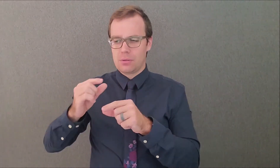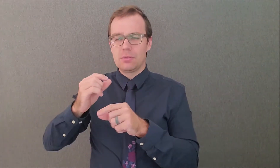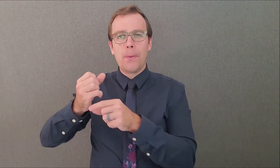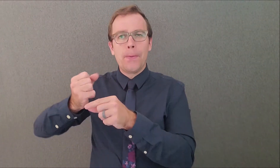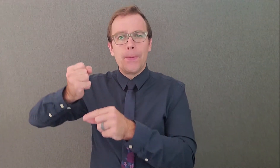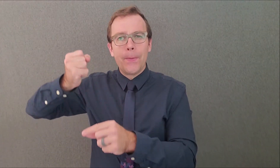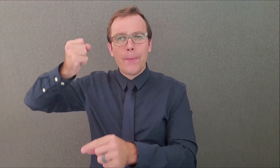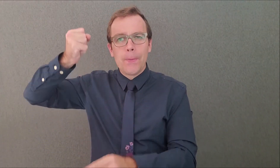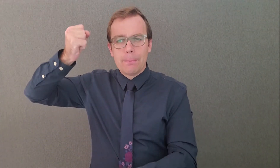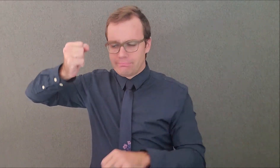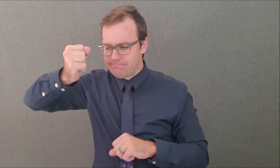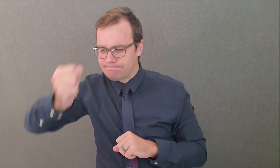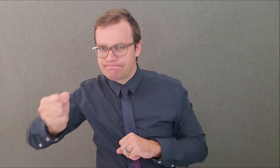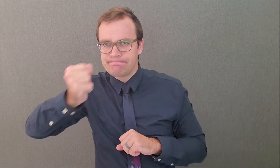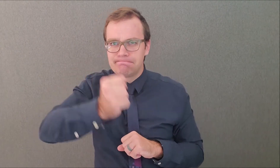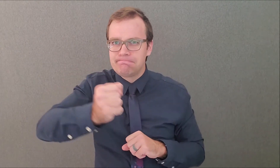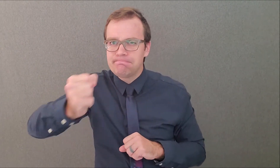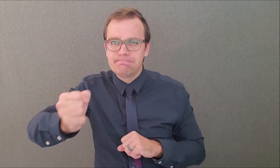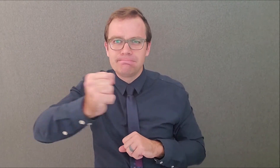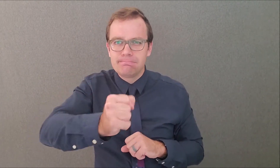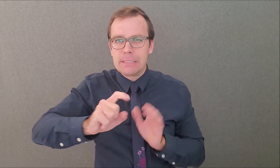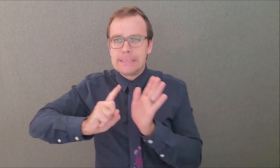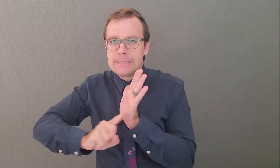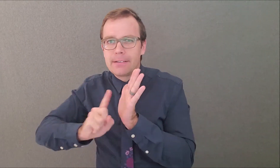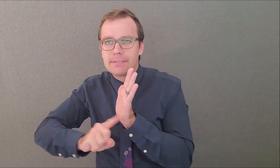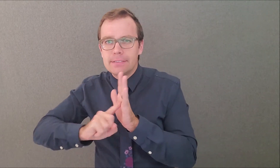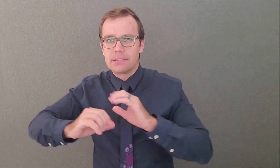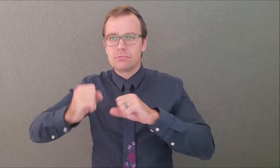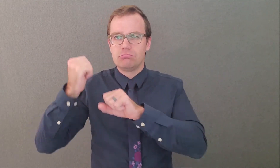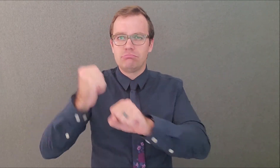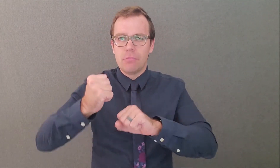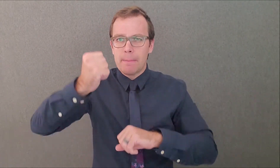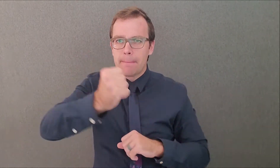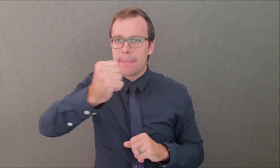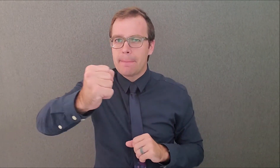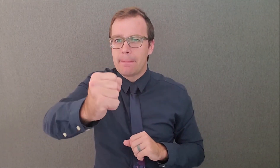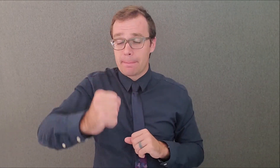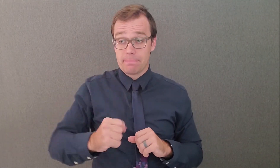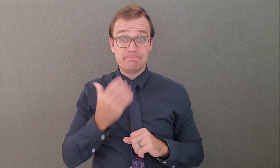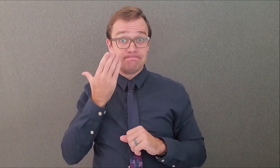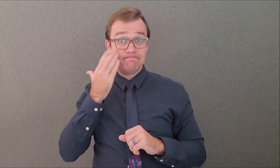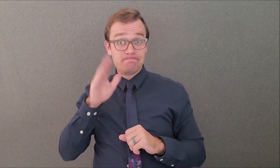of the ground in front of you. Be aware that flash flooding can occur.